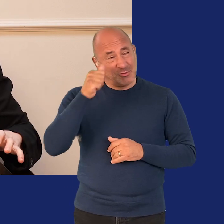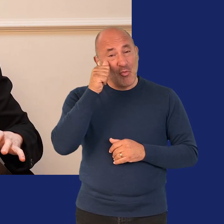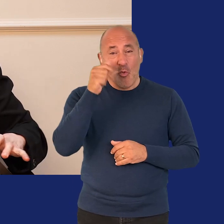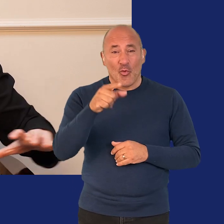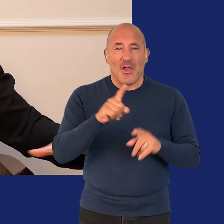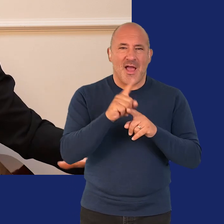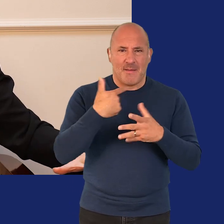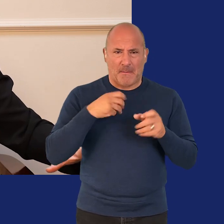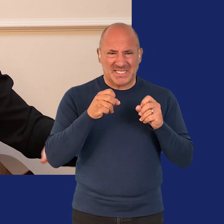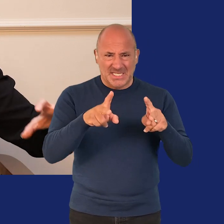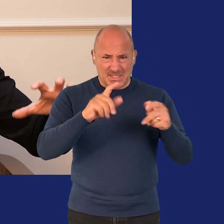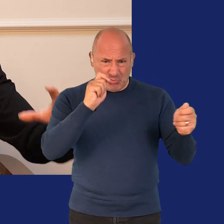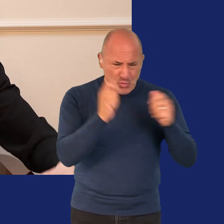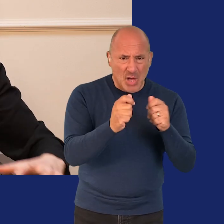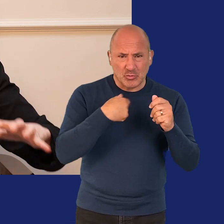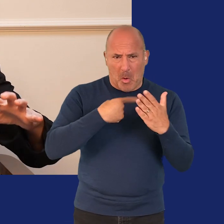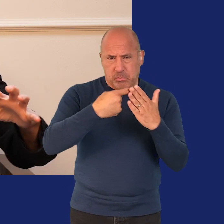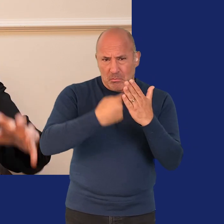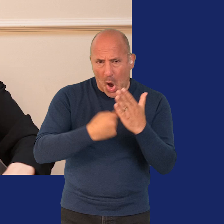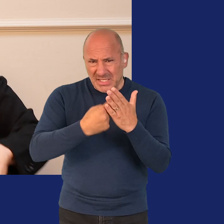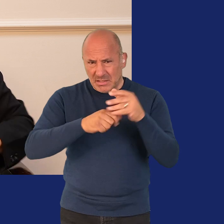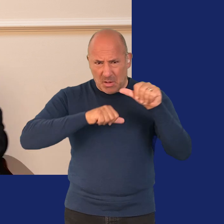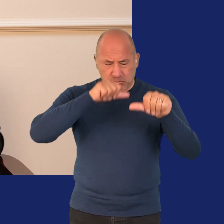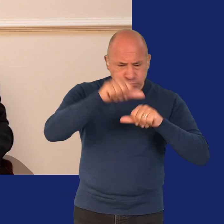doing the systemic change and looking at policy and looking at process and